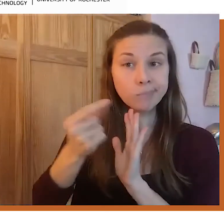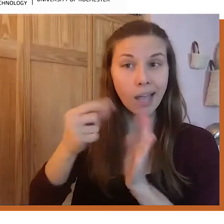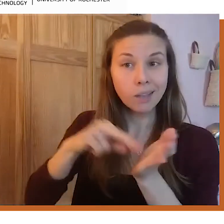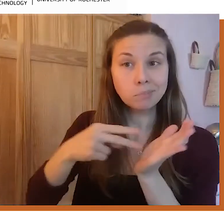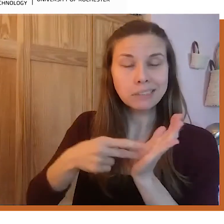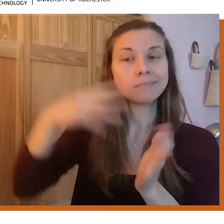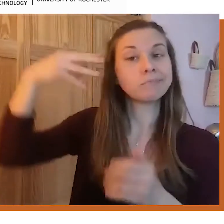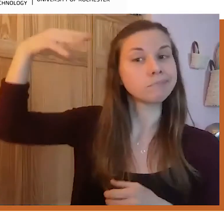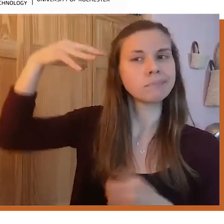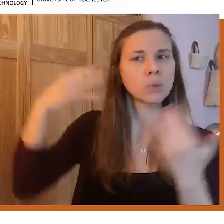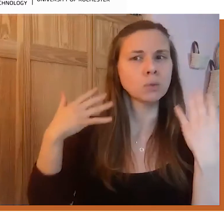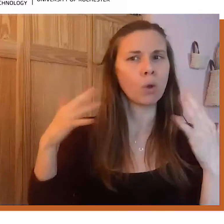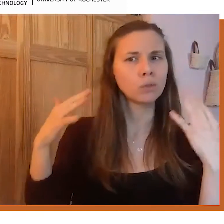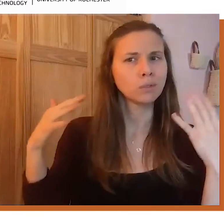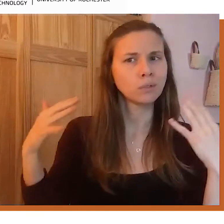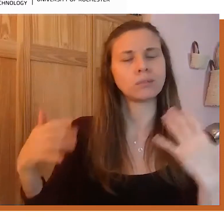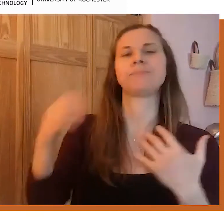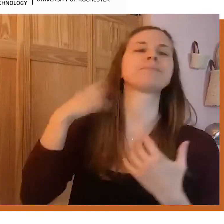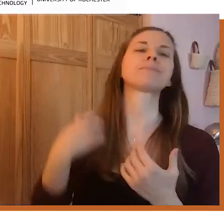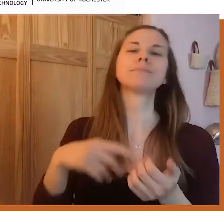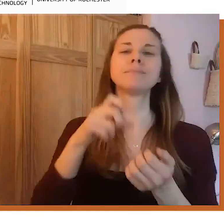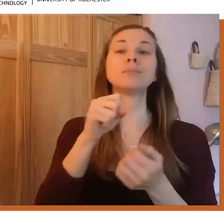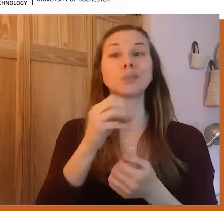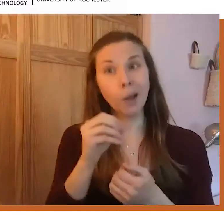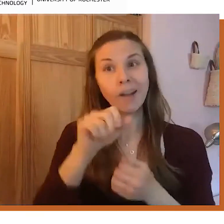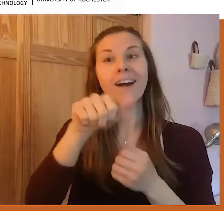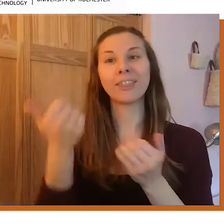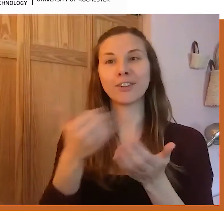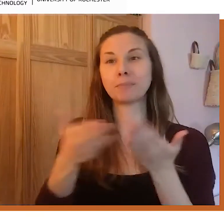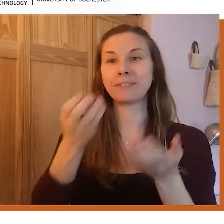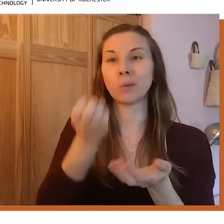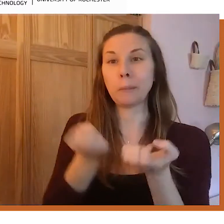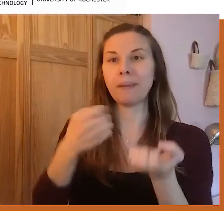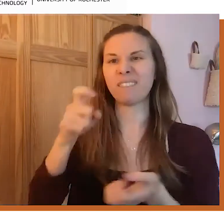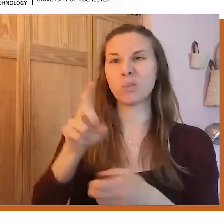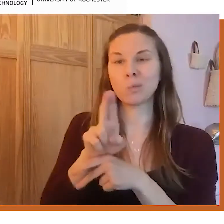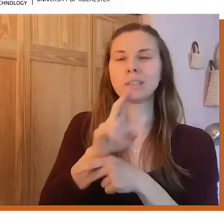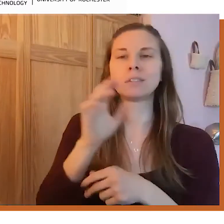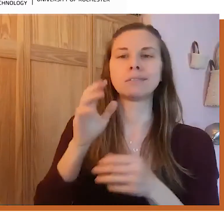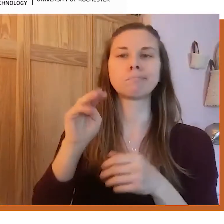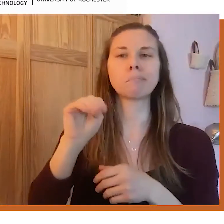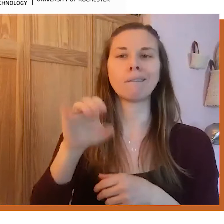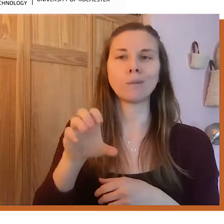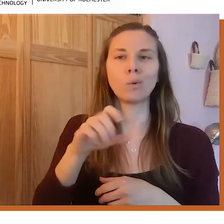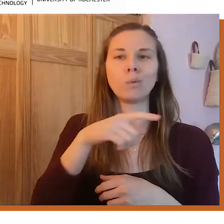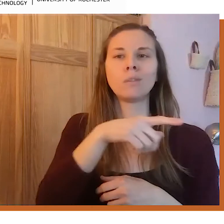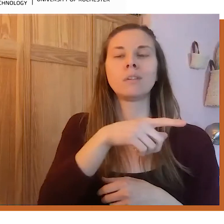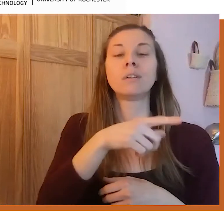so the fan is important, but it also makes a lot of background noise, so another piece of equipment that we had to use was a microphone.